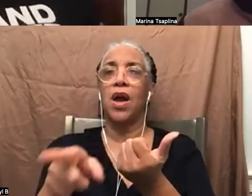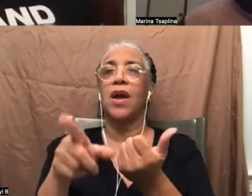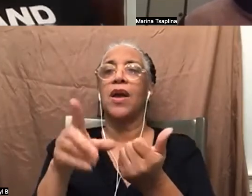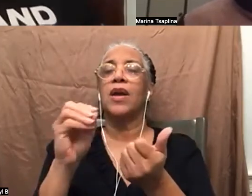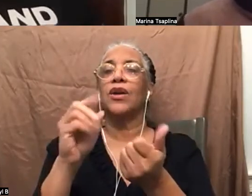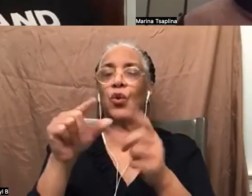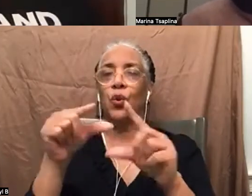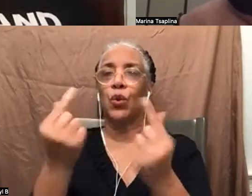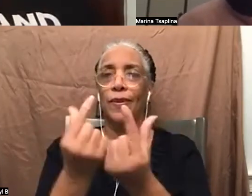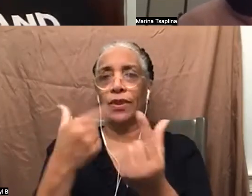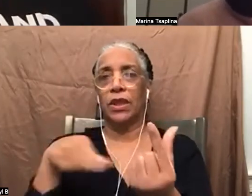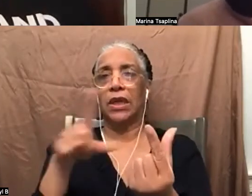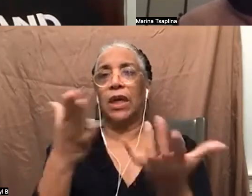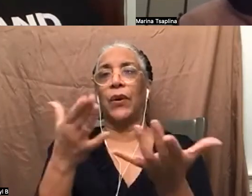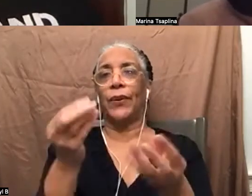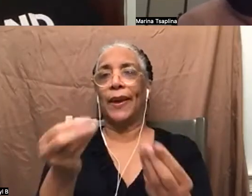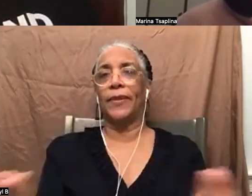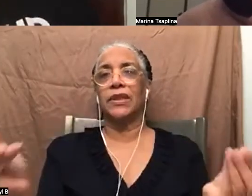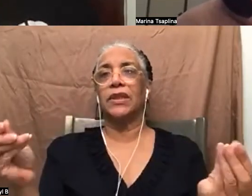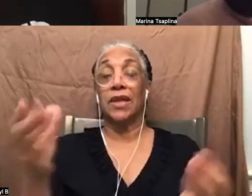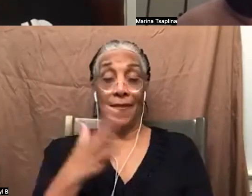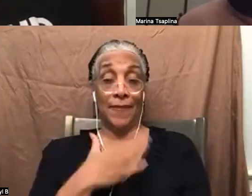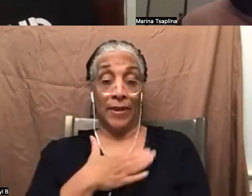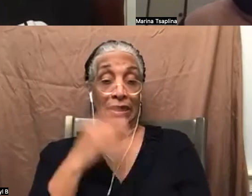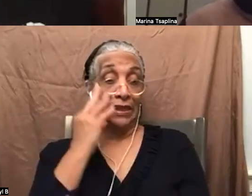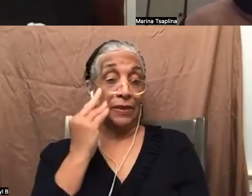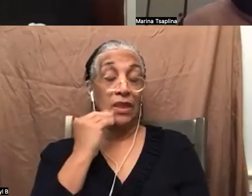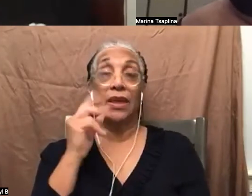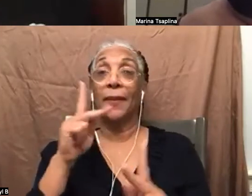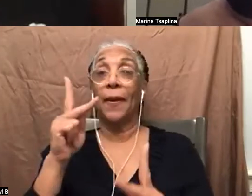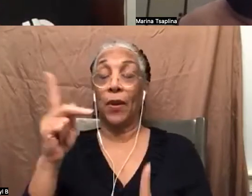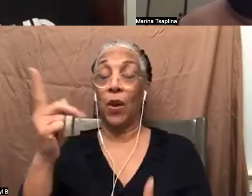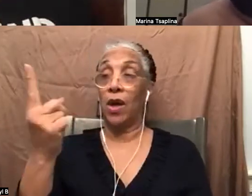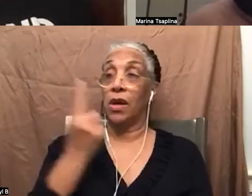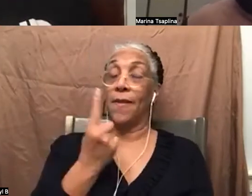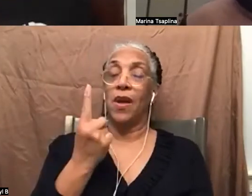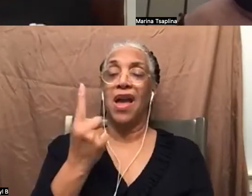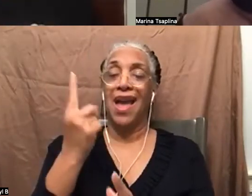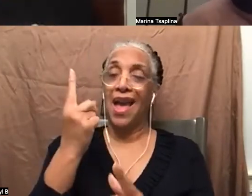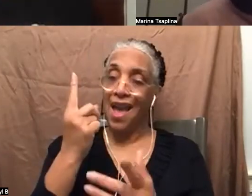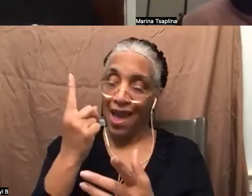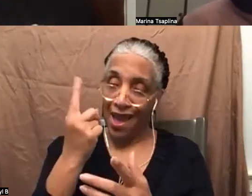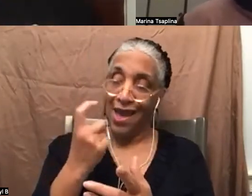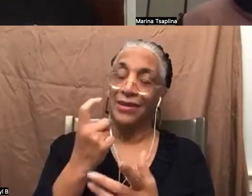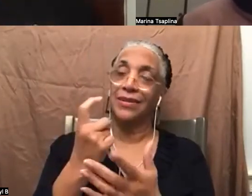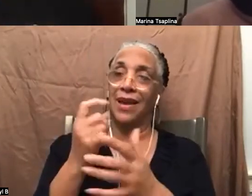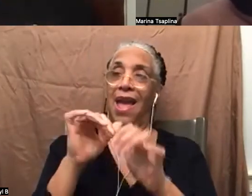In my experience many people reach out to us asking how to show their support or asking us to educate them. While we appreciate the